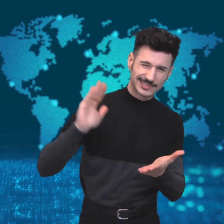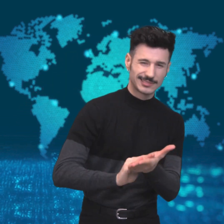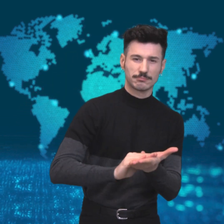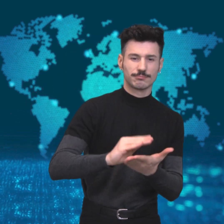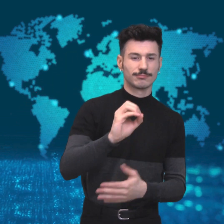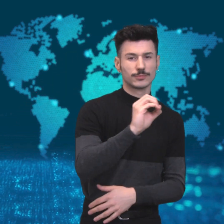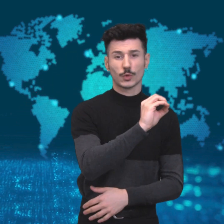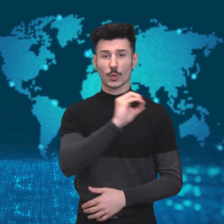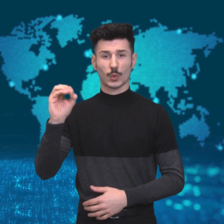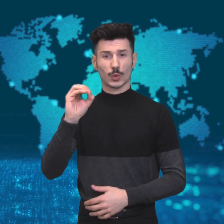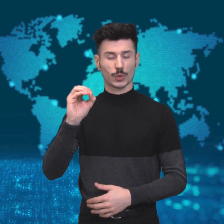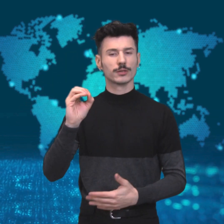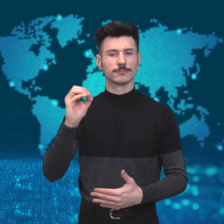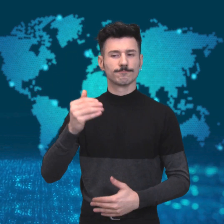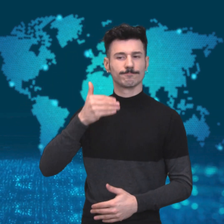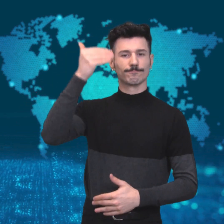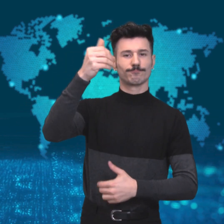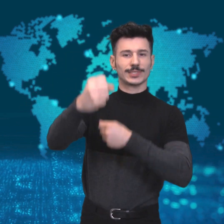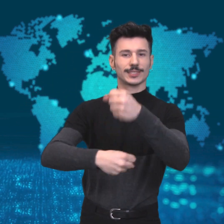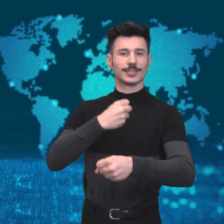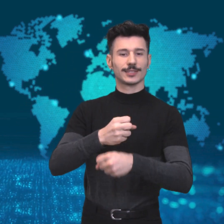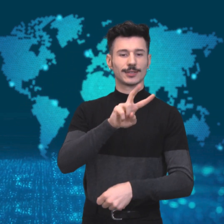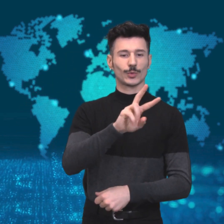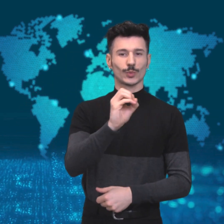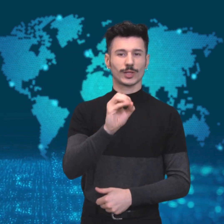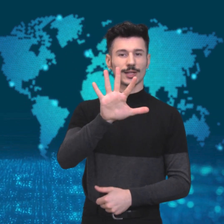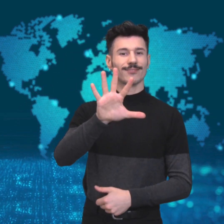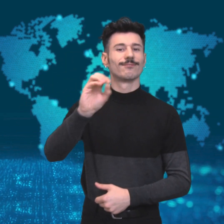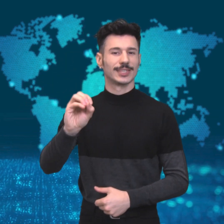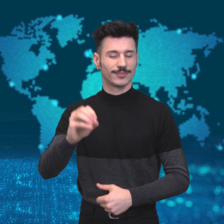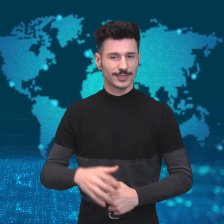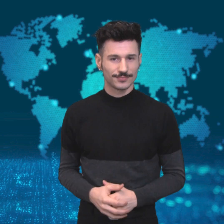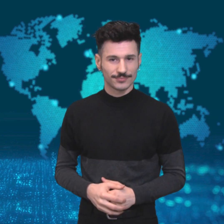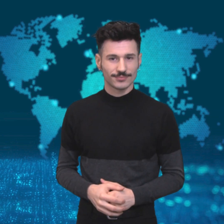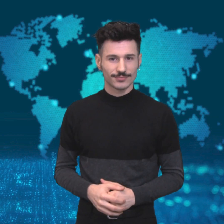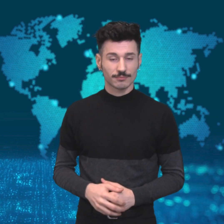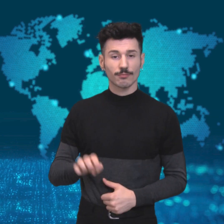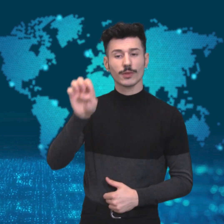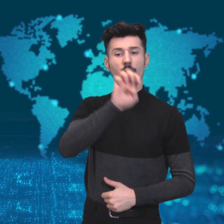greenhouse gas emissions to net-zero by 2050.